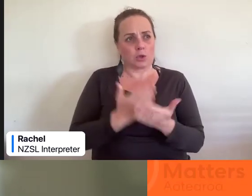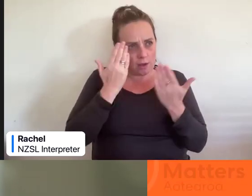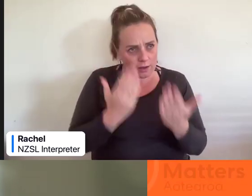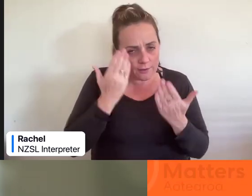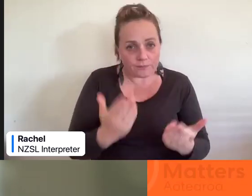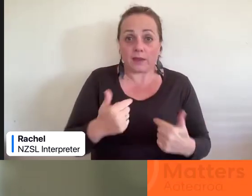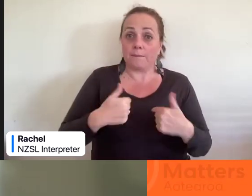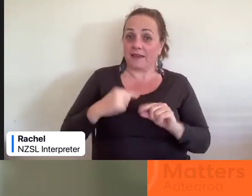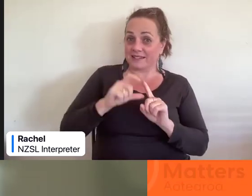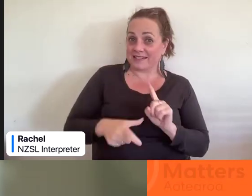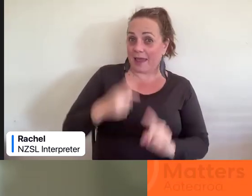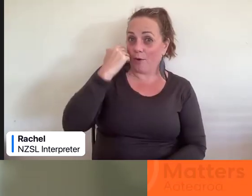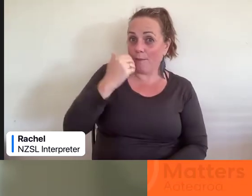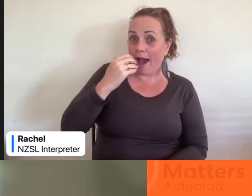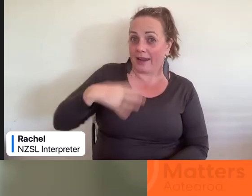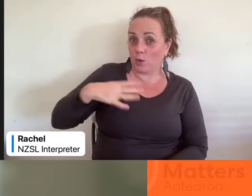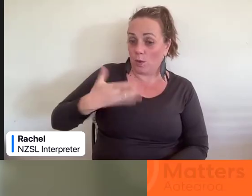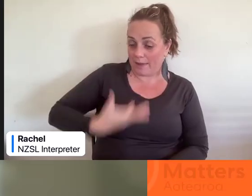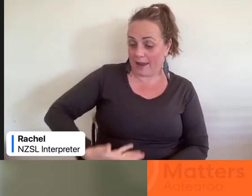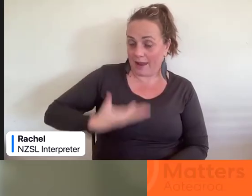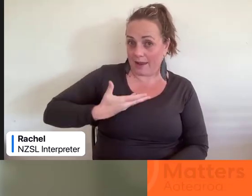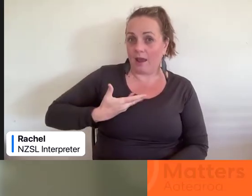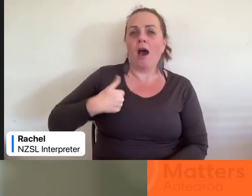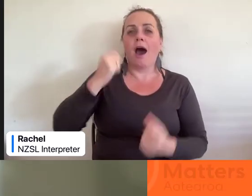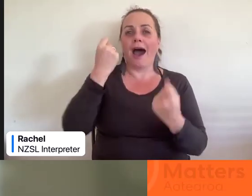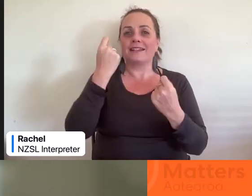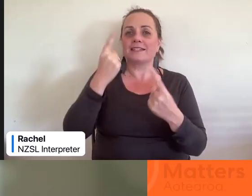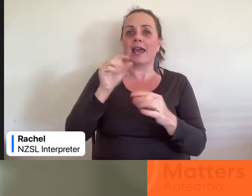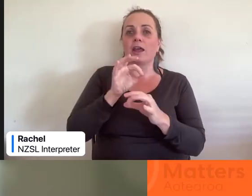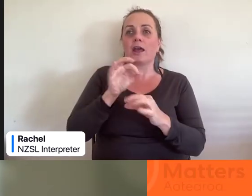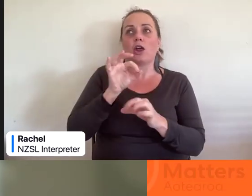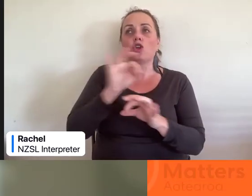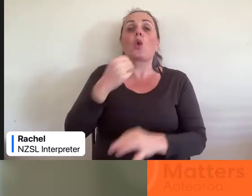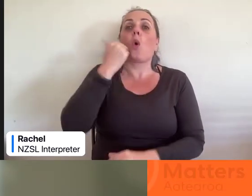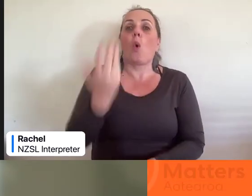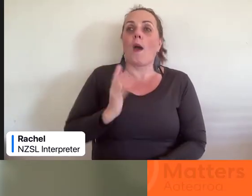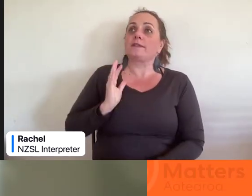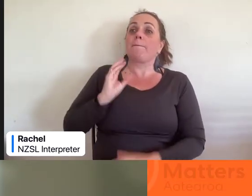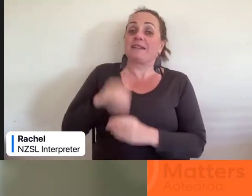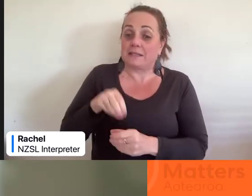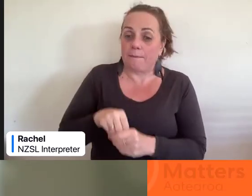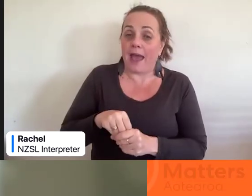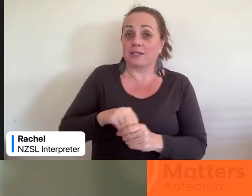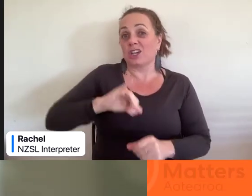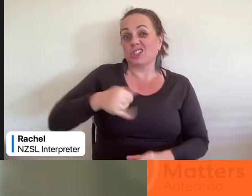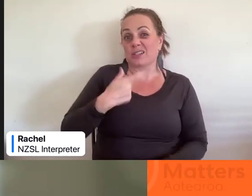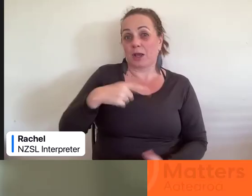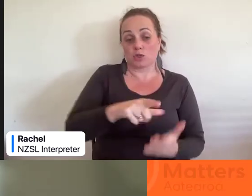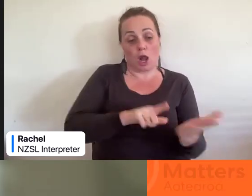I understand that participation is not guaranteed simply because it is written in legislation.